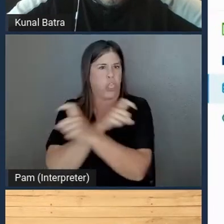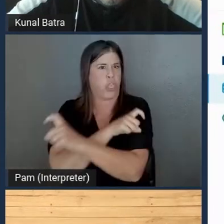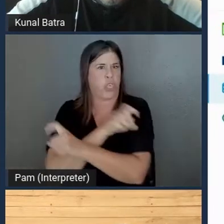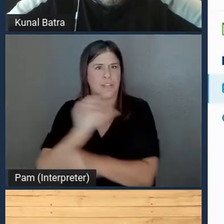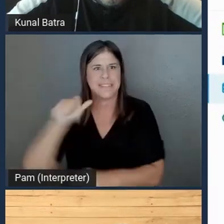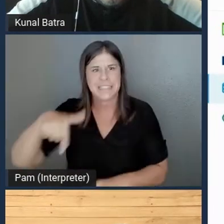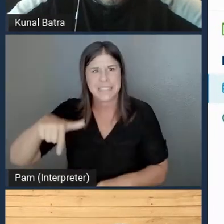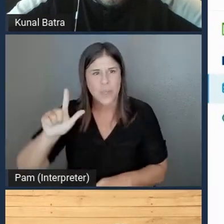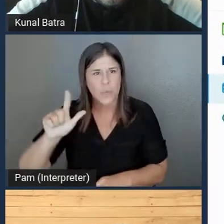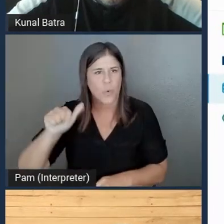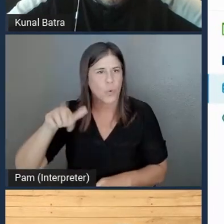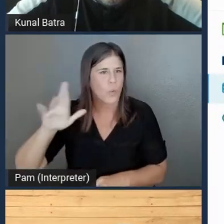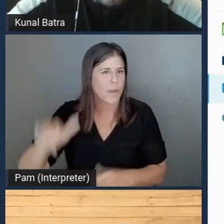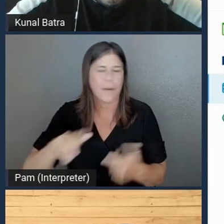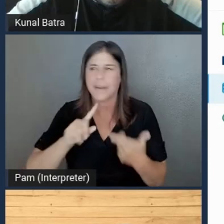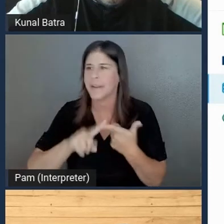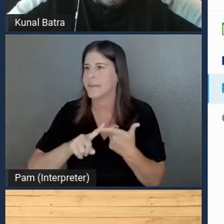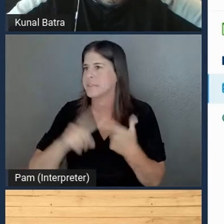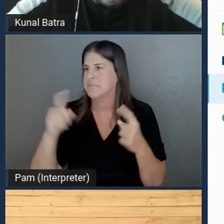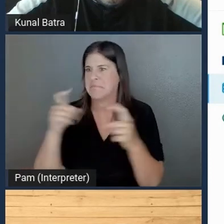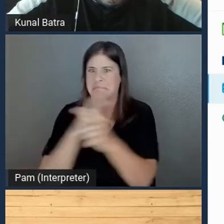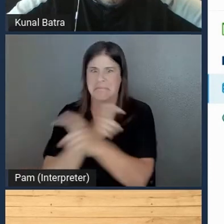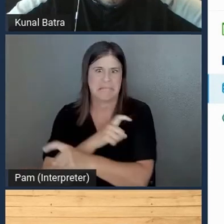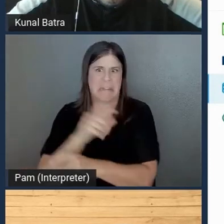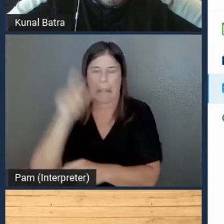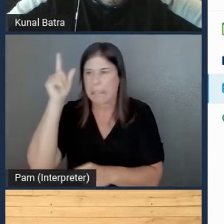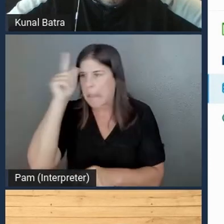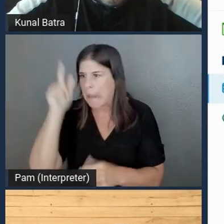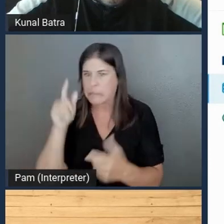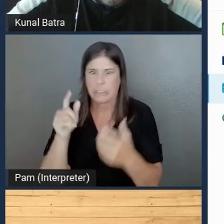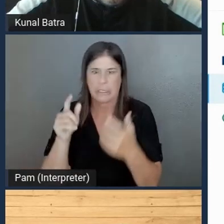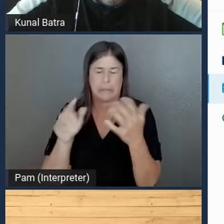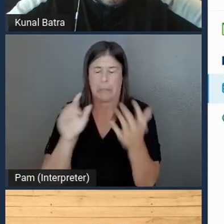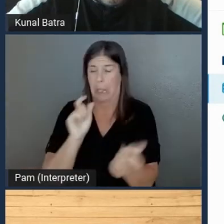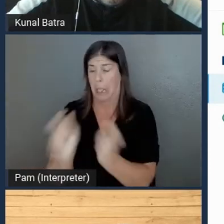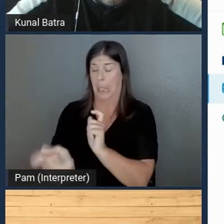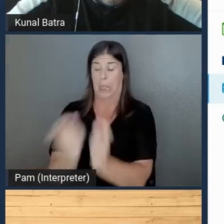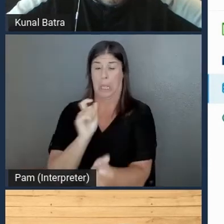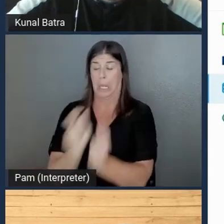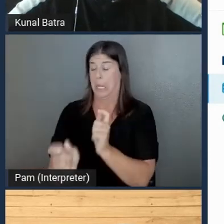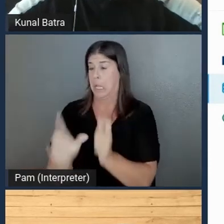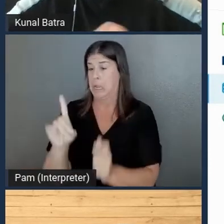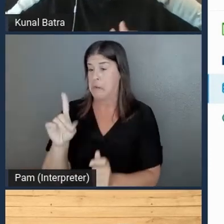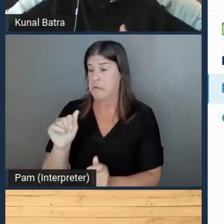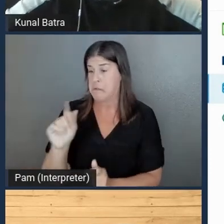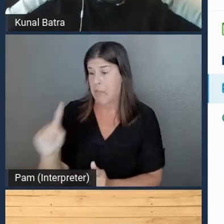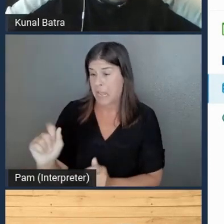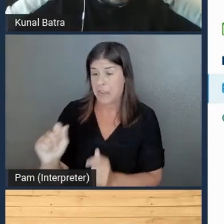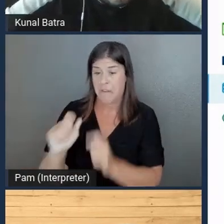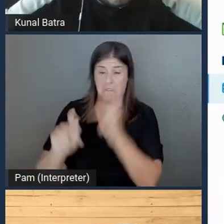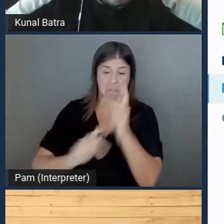a lot of complicated logic to read different data formats and munch them together.